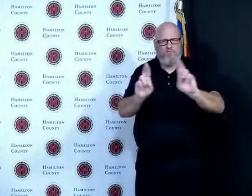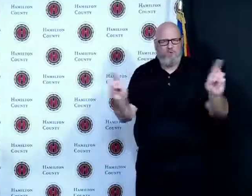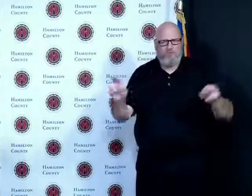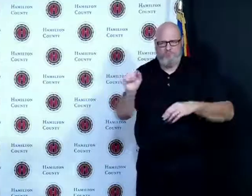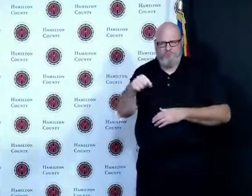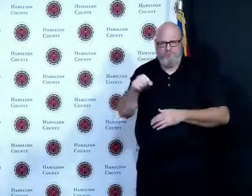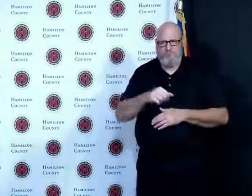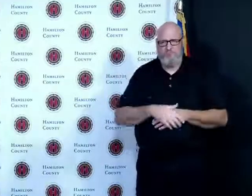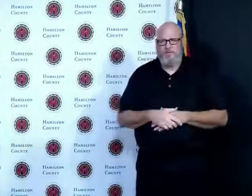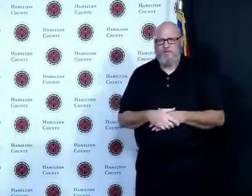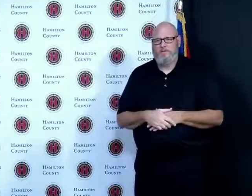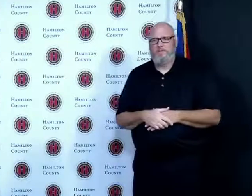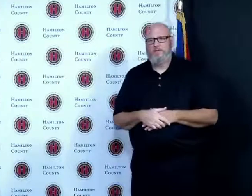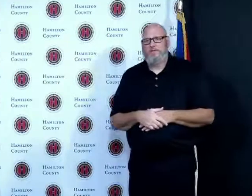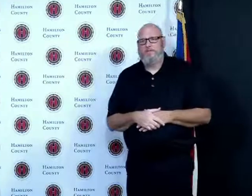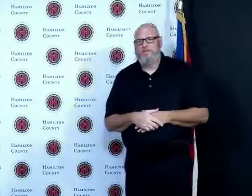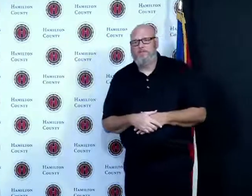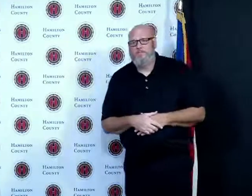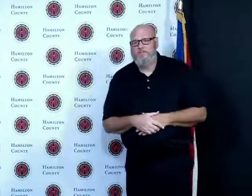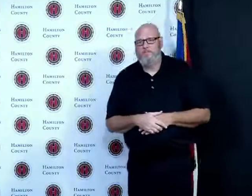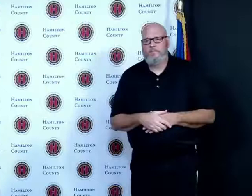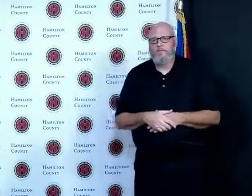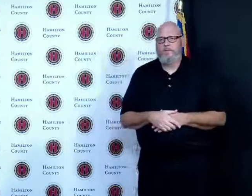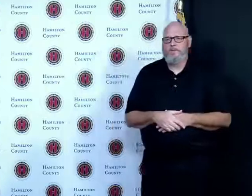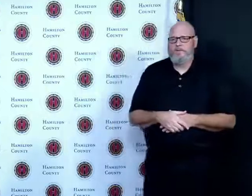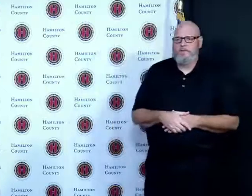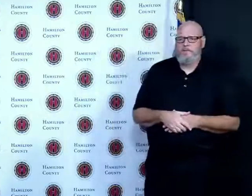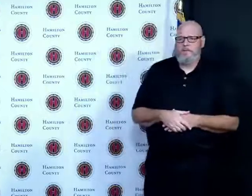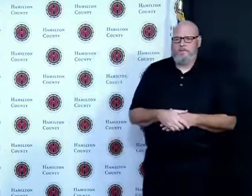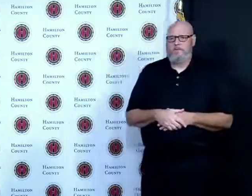all right well thanks again to Greg Kesterman a Health Commissioner Hamilton County I always